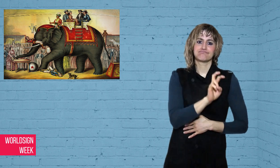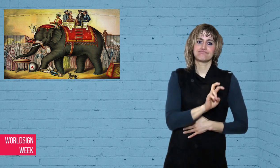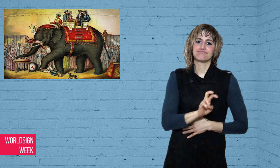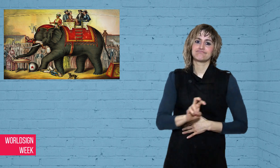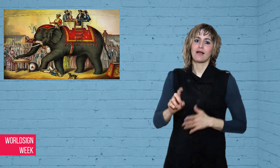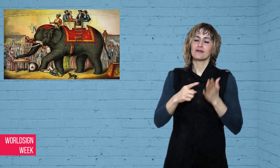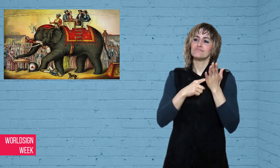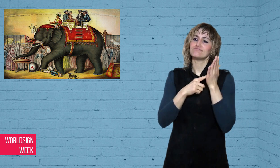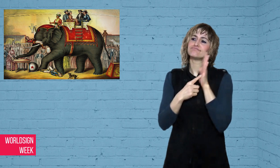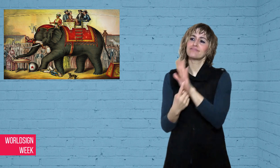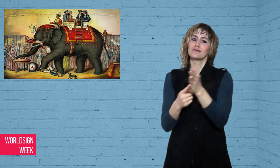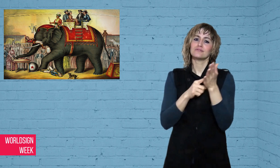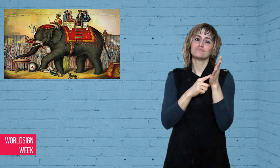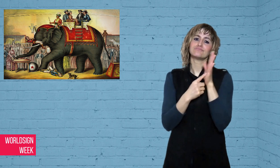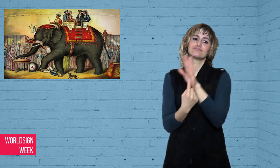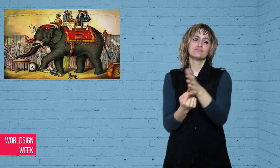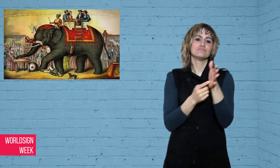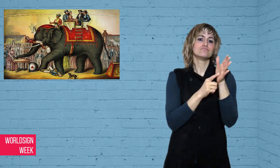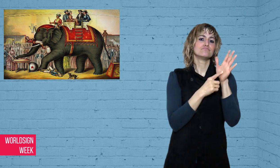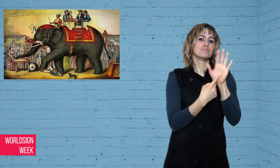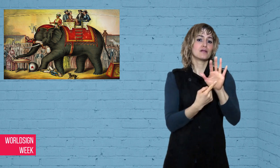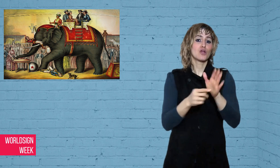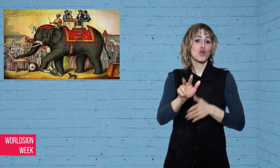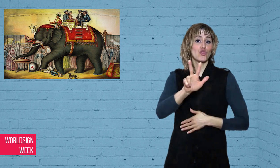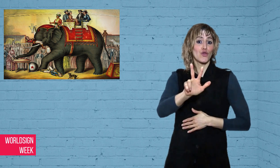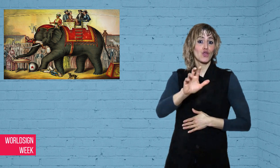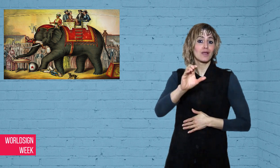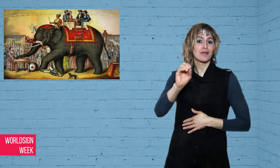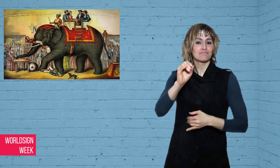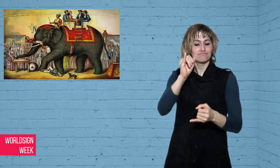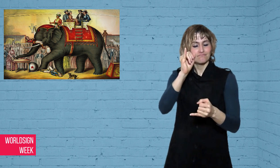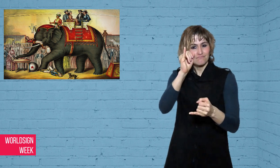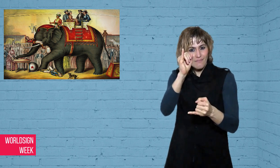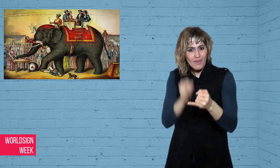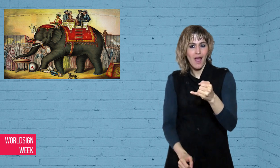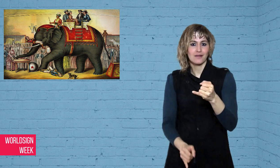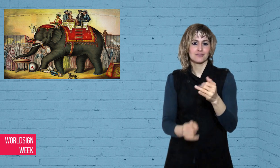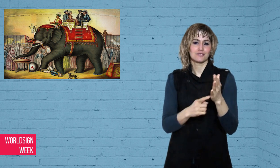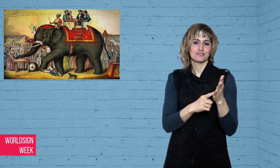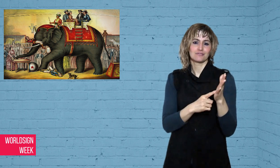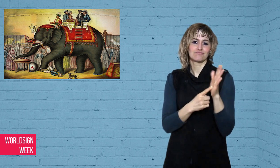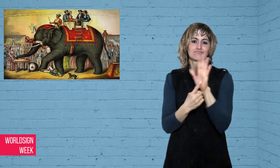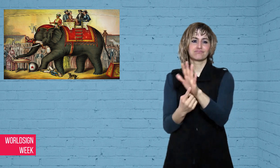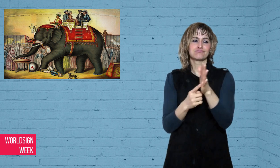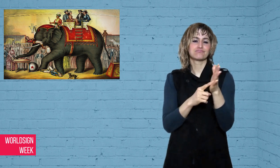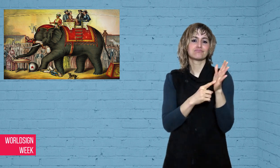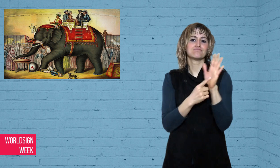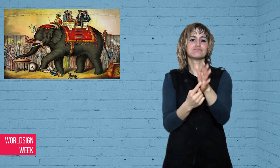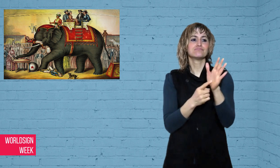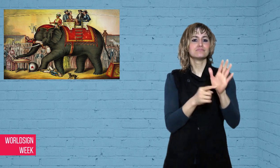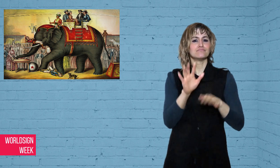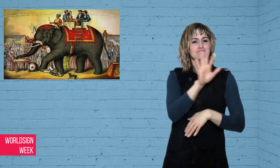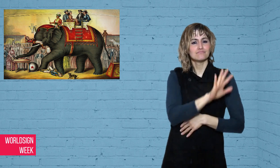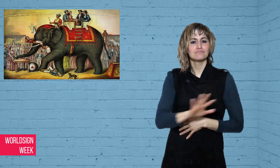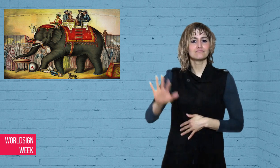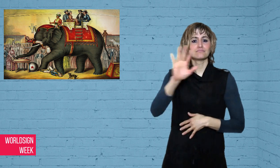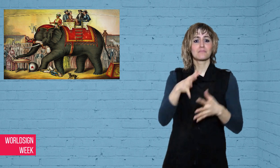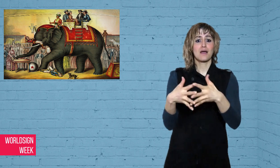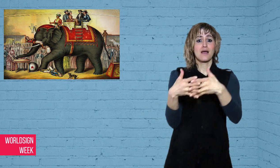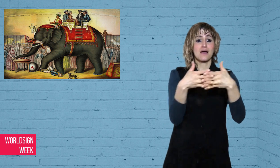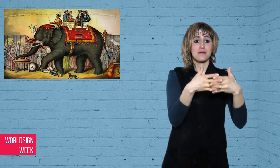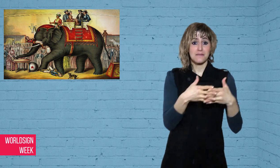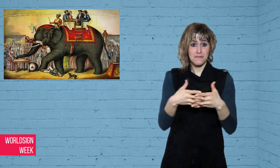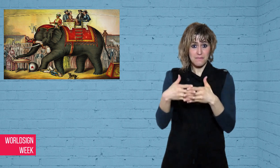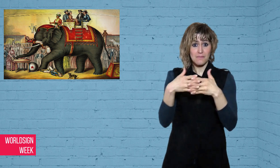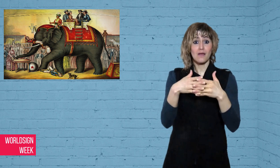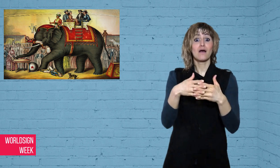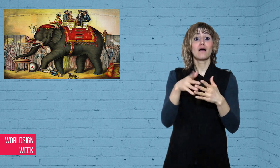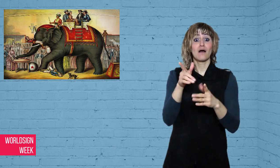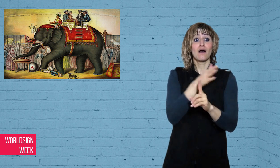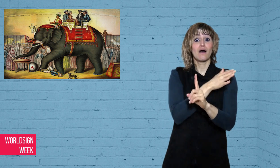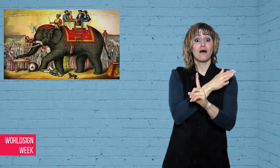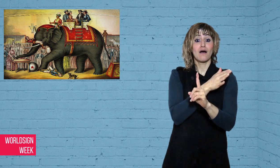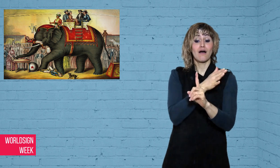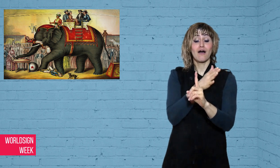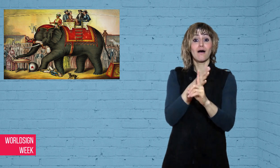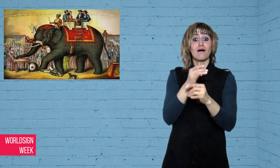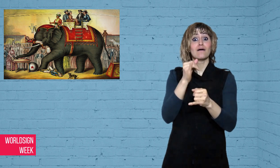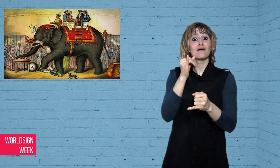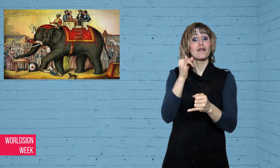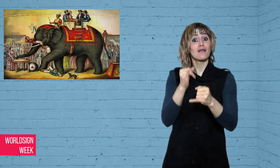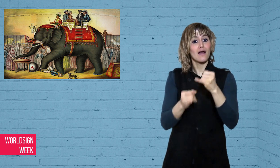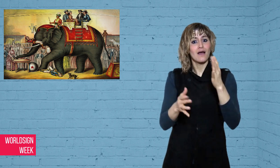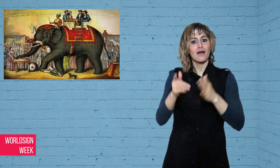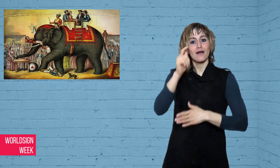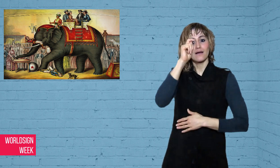before bowing out for the last time